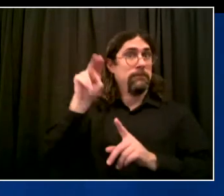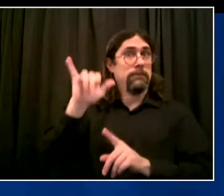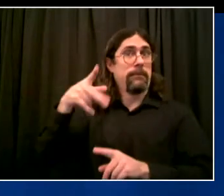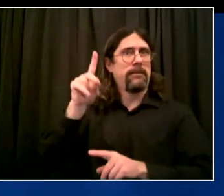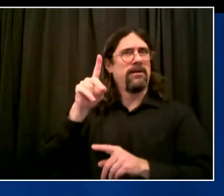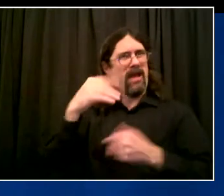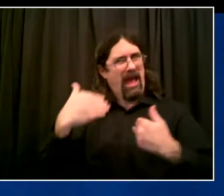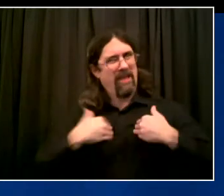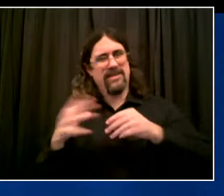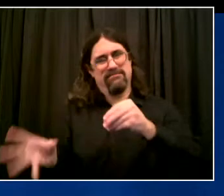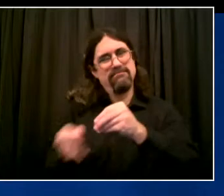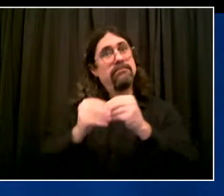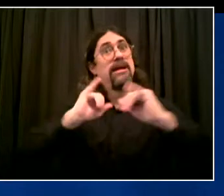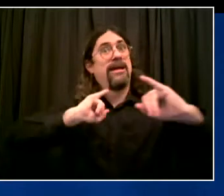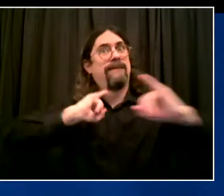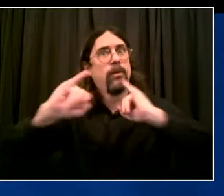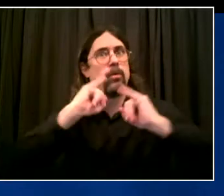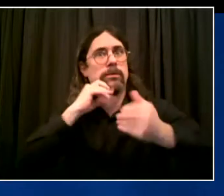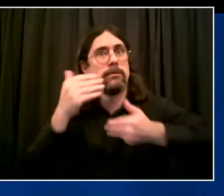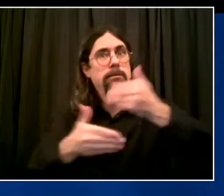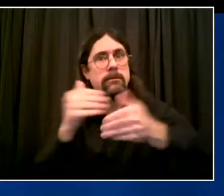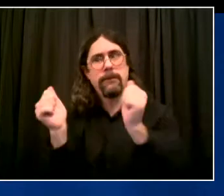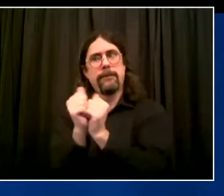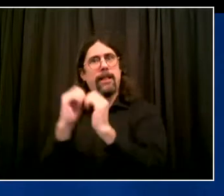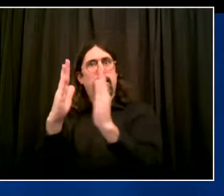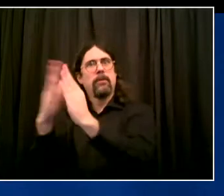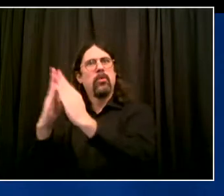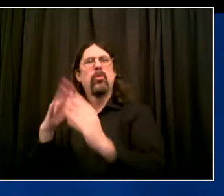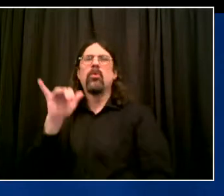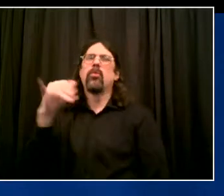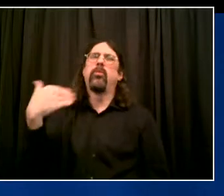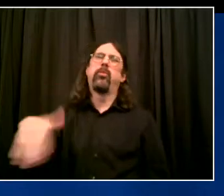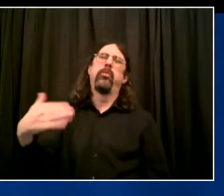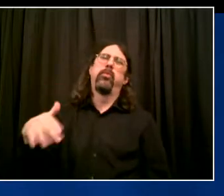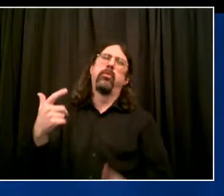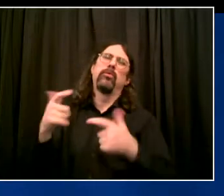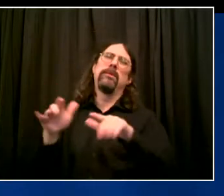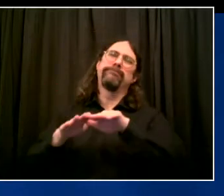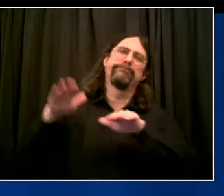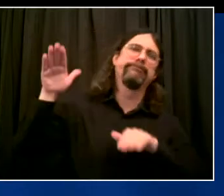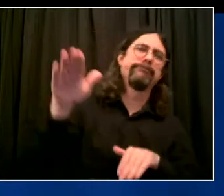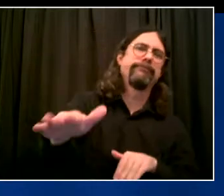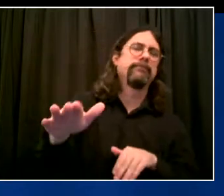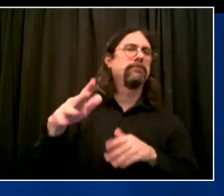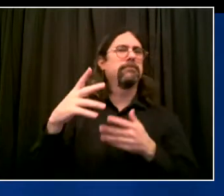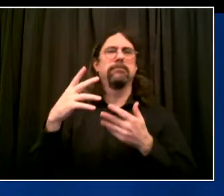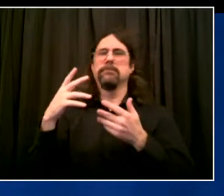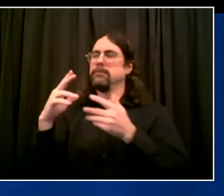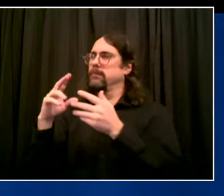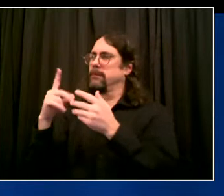THINGS WE HEARD OVER AND OVEVER IIN NEW YORK CITY. PEOPLE WANT TO FEEL A CONNECTION AND ESPECIALLY AT THE LEADERSHIP POSITION. .